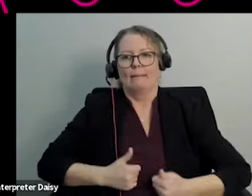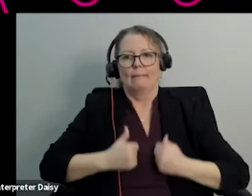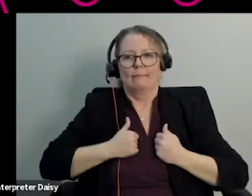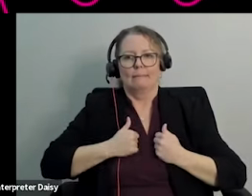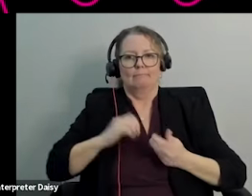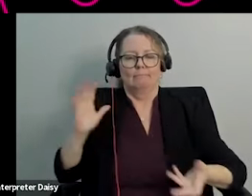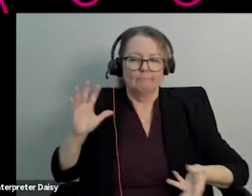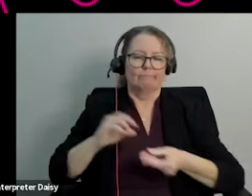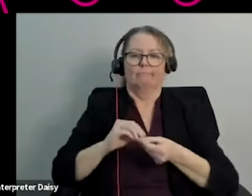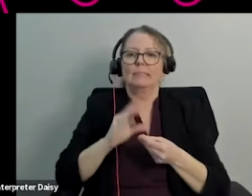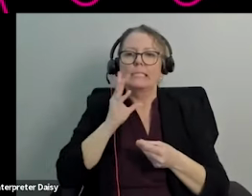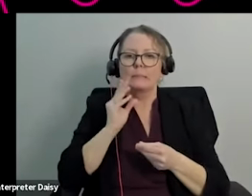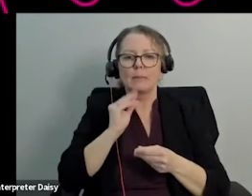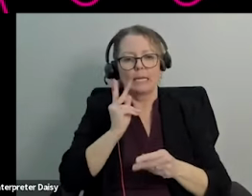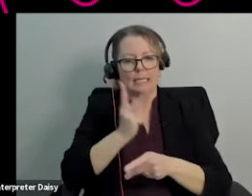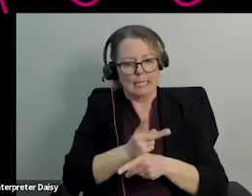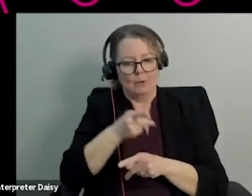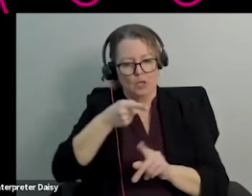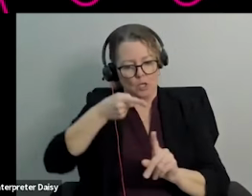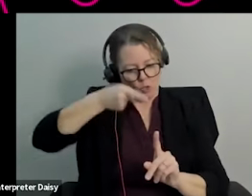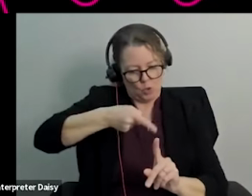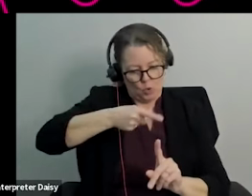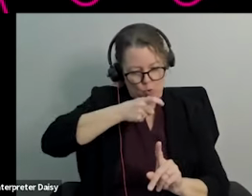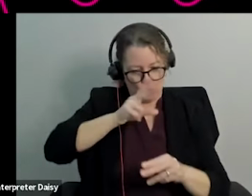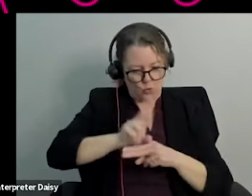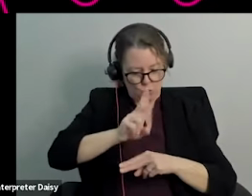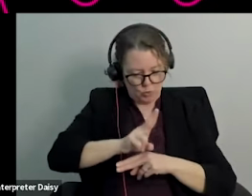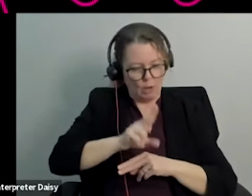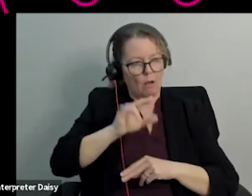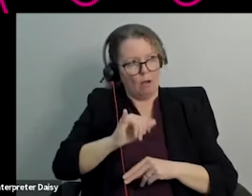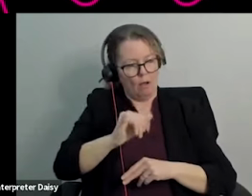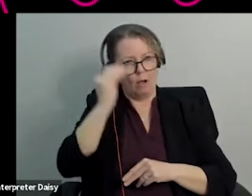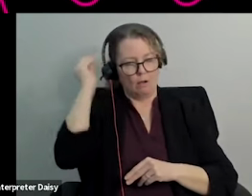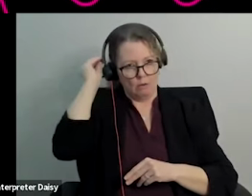and keeping the user in mind from the start. And it's of utmost important to me